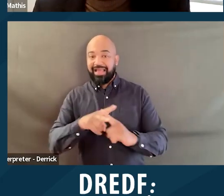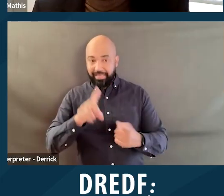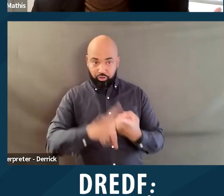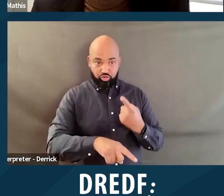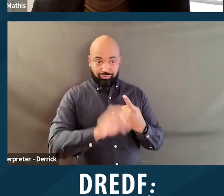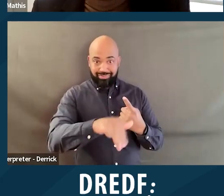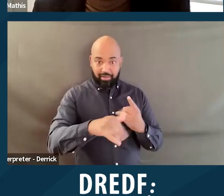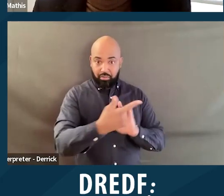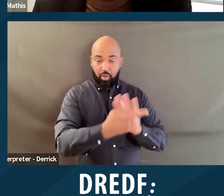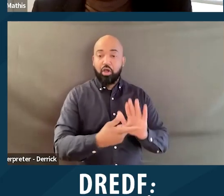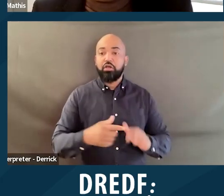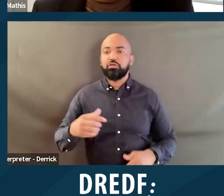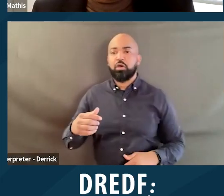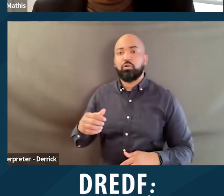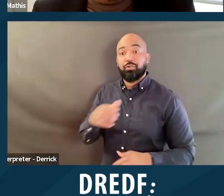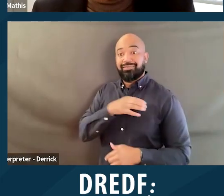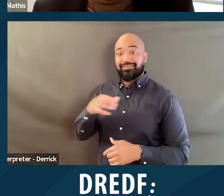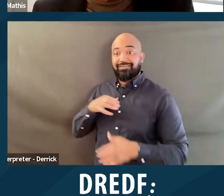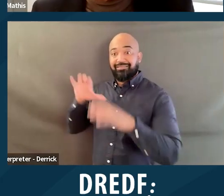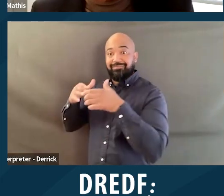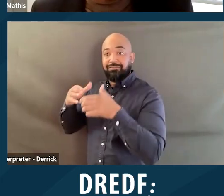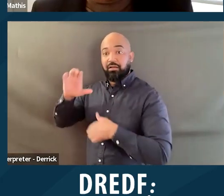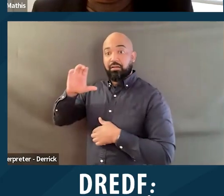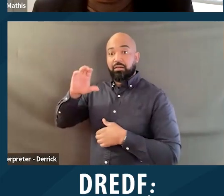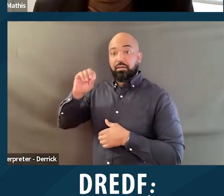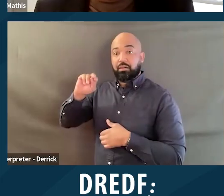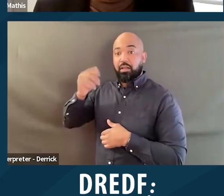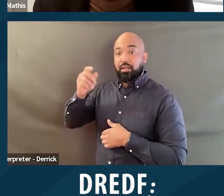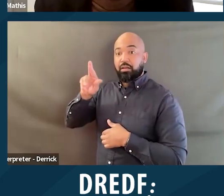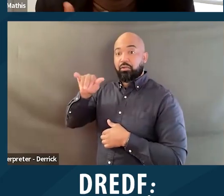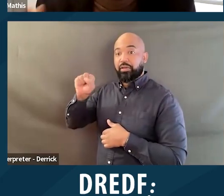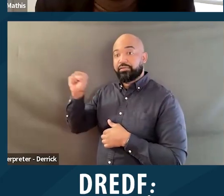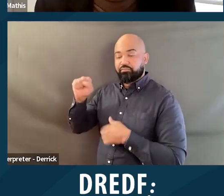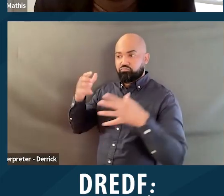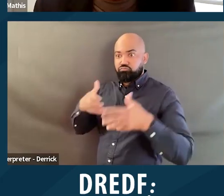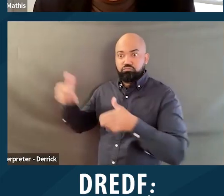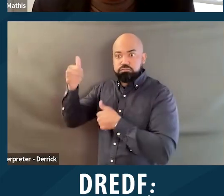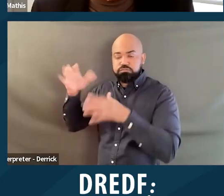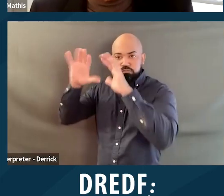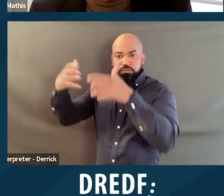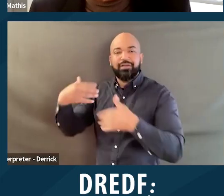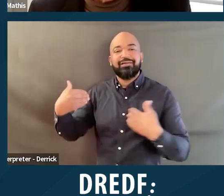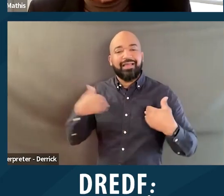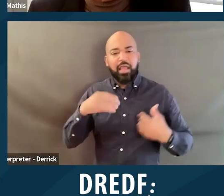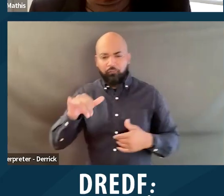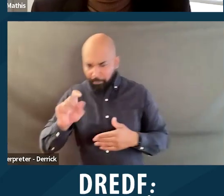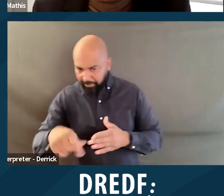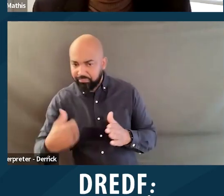give some life to the law, to Section 504. That was what Congress required them to do